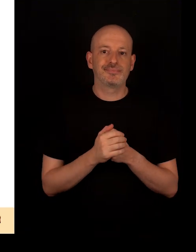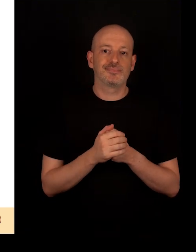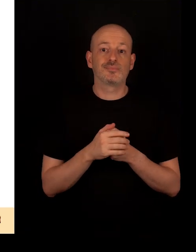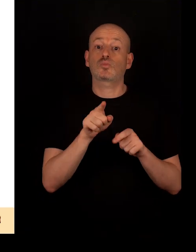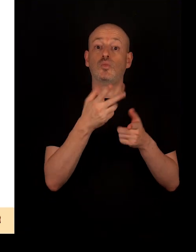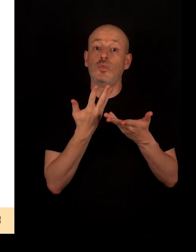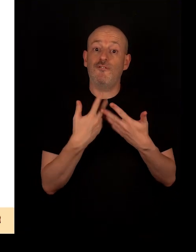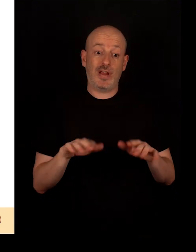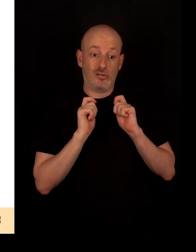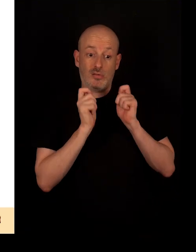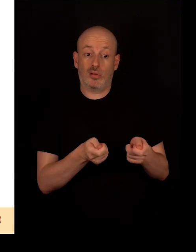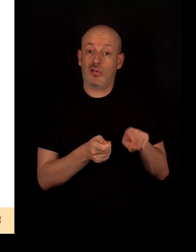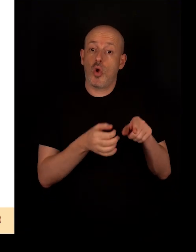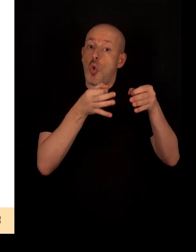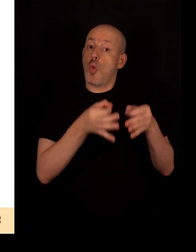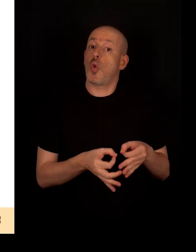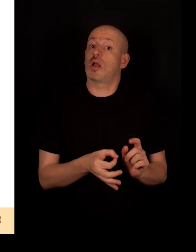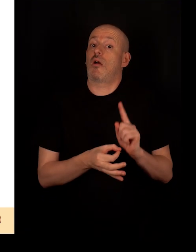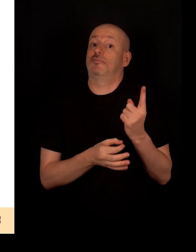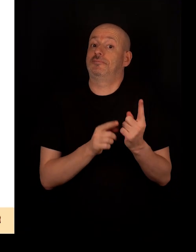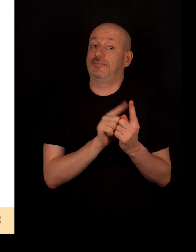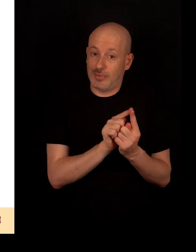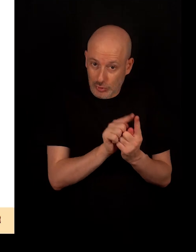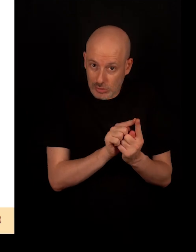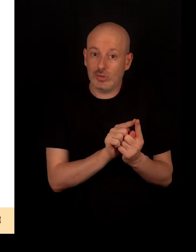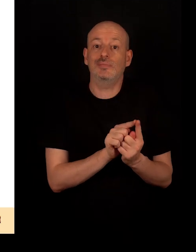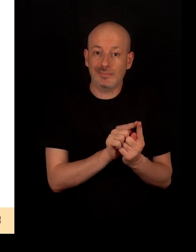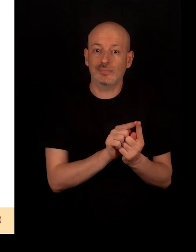But as soon as you are done with your original application